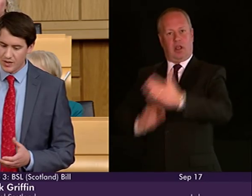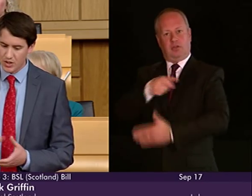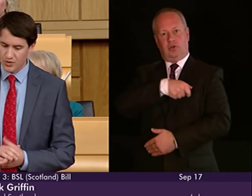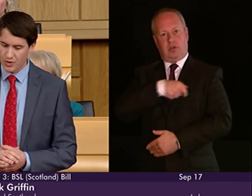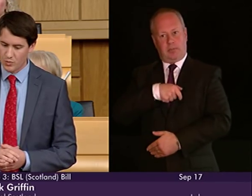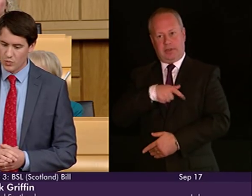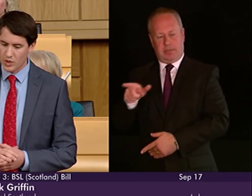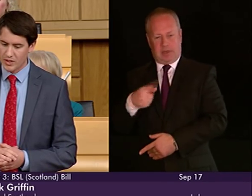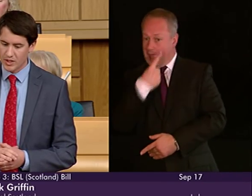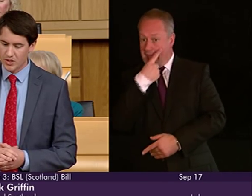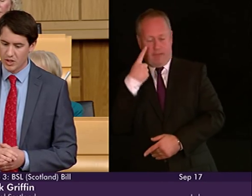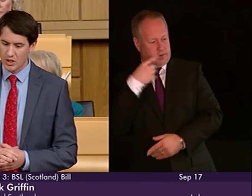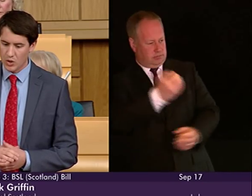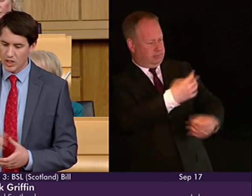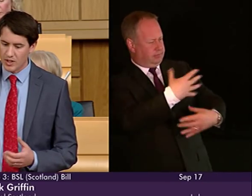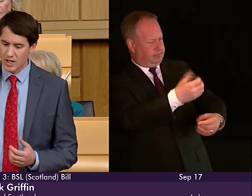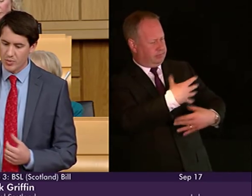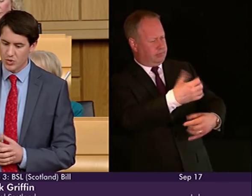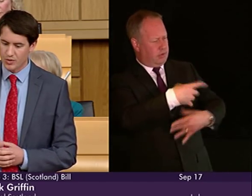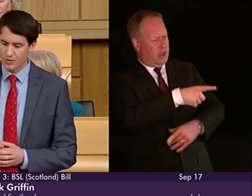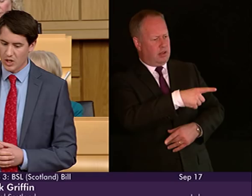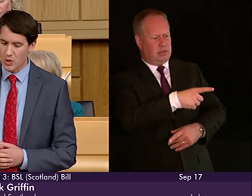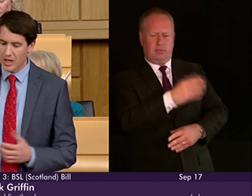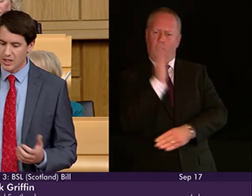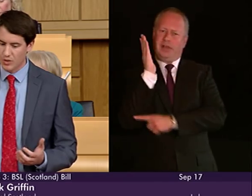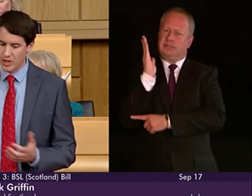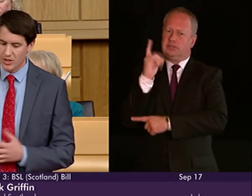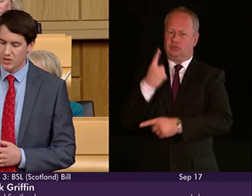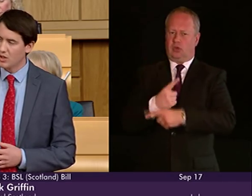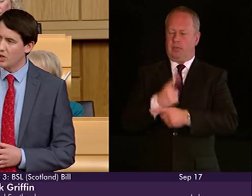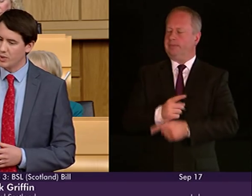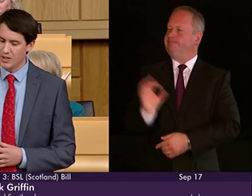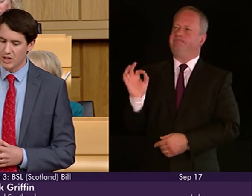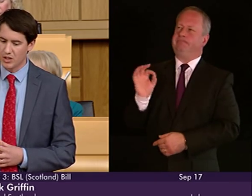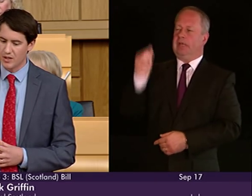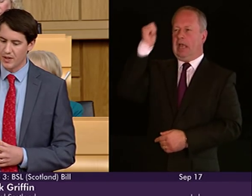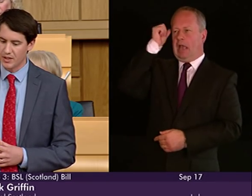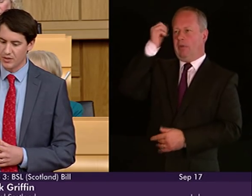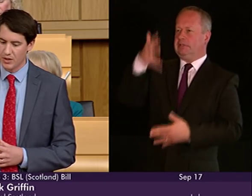evidence from witnesses who gave examples of how a lack of awareness of BSL affected